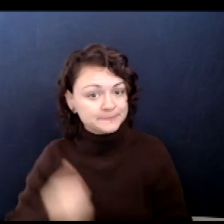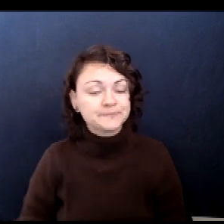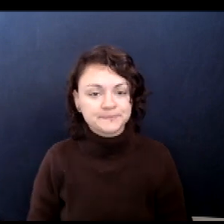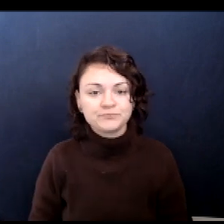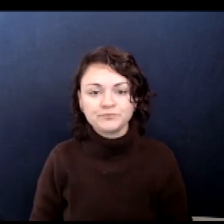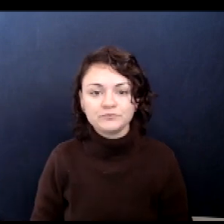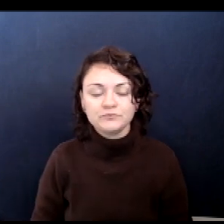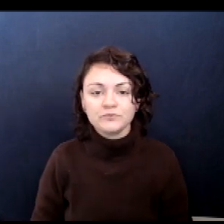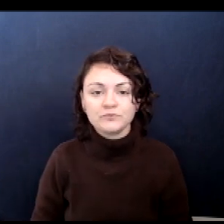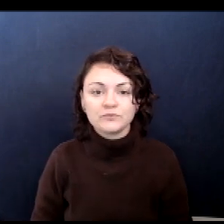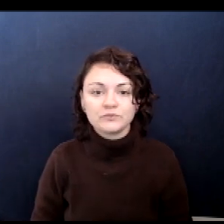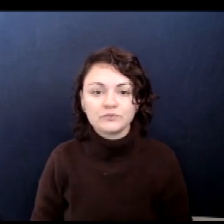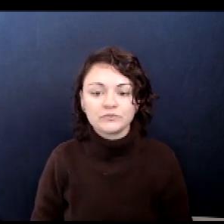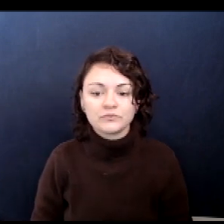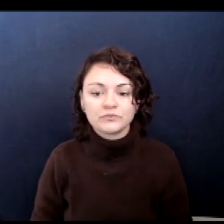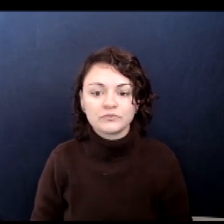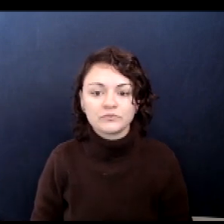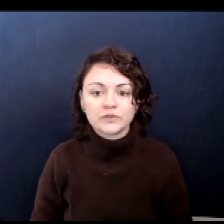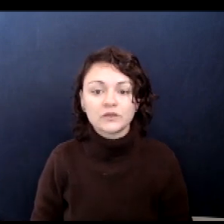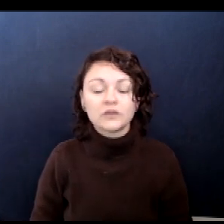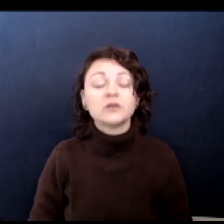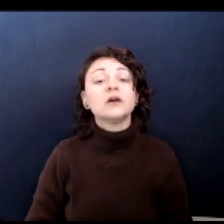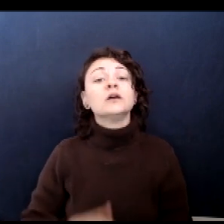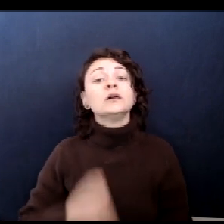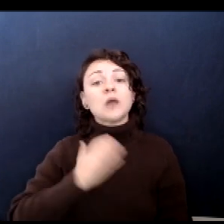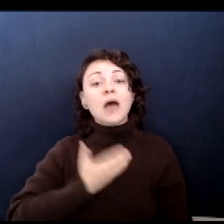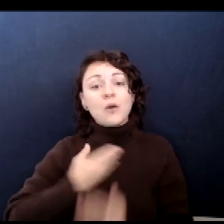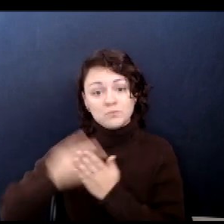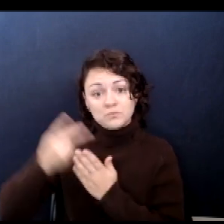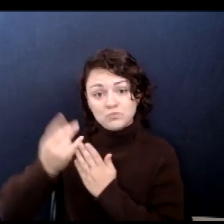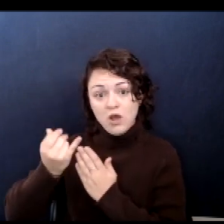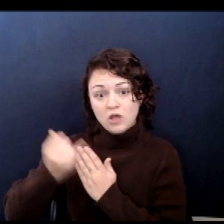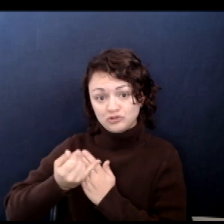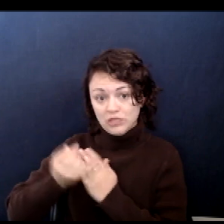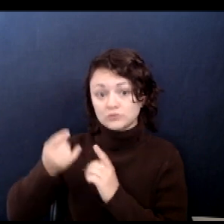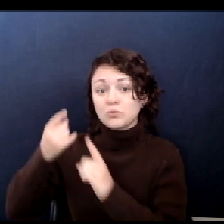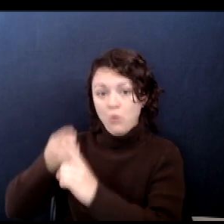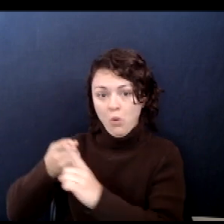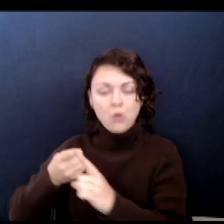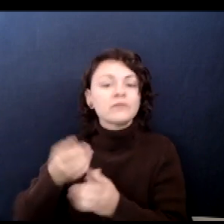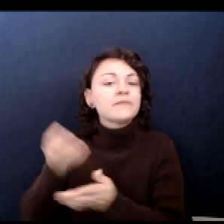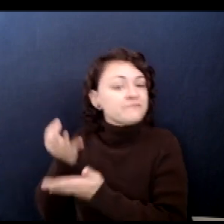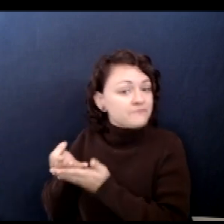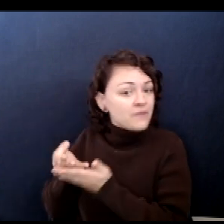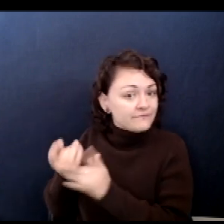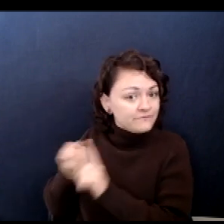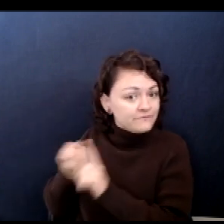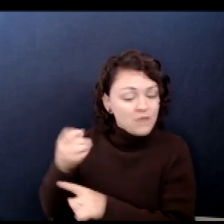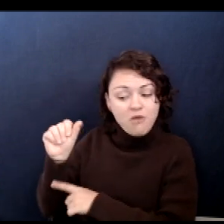Goal of our project, which was funded by the ARPA initiatives,